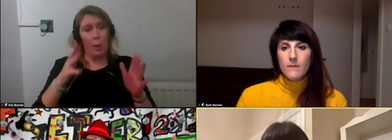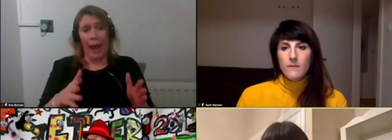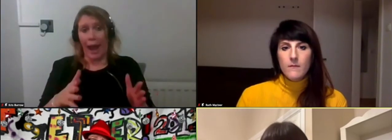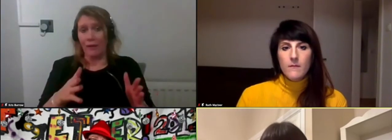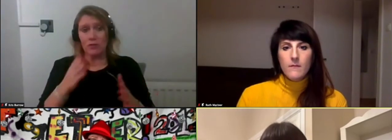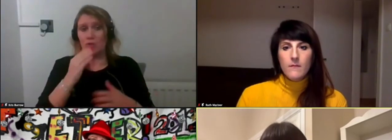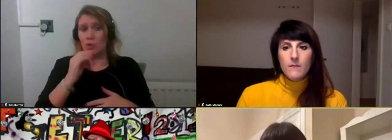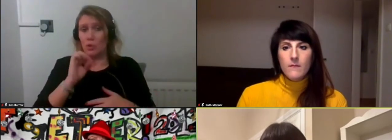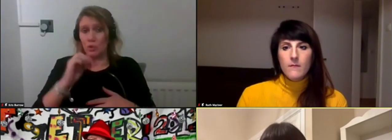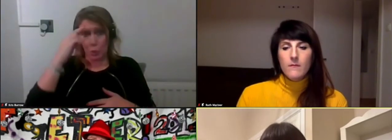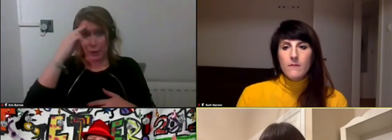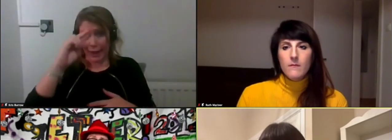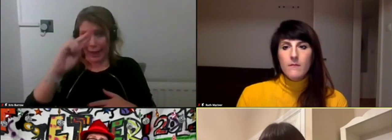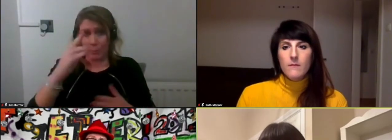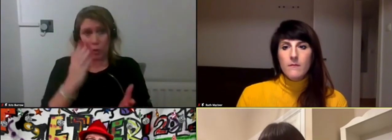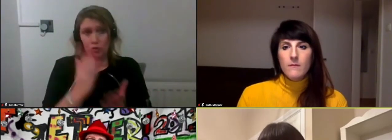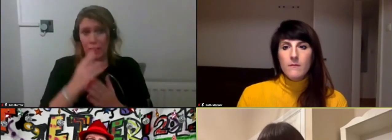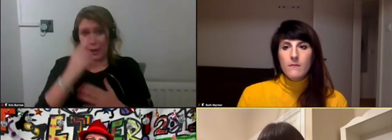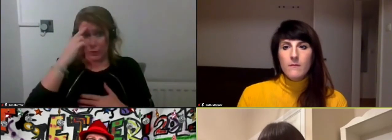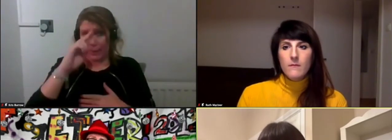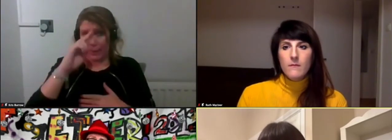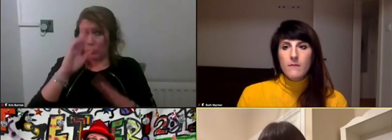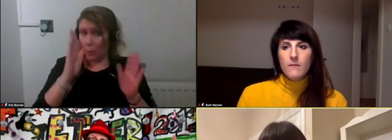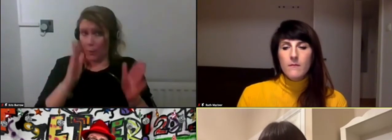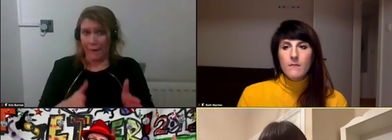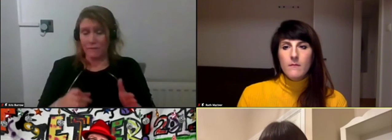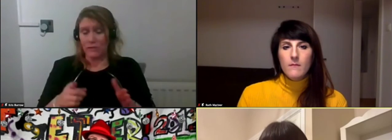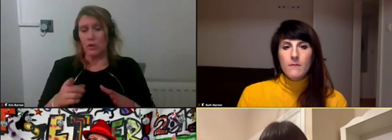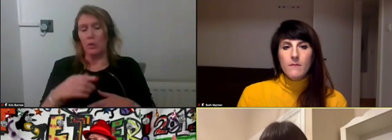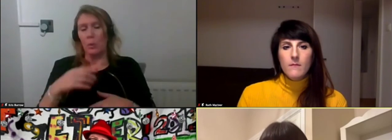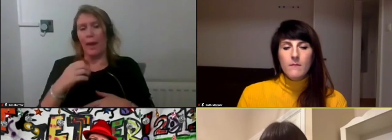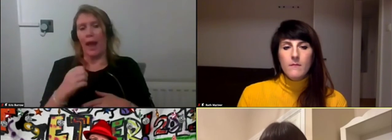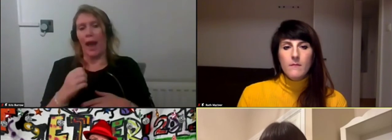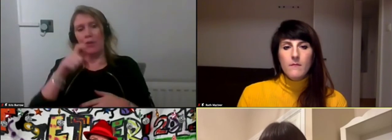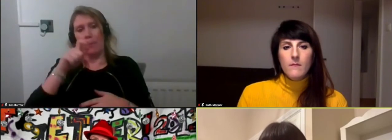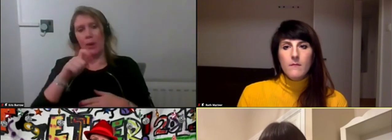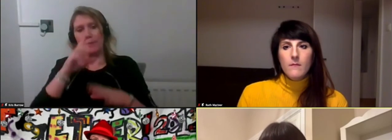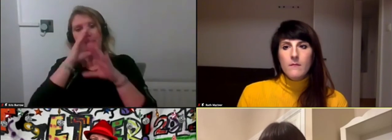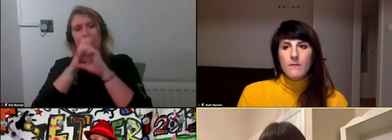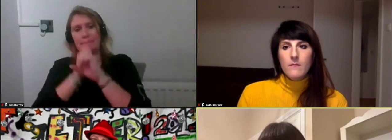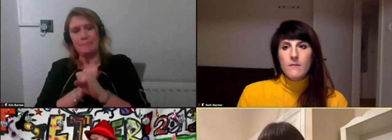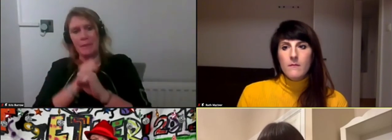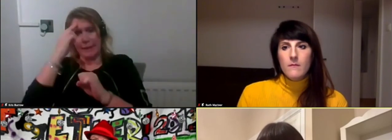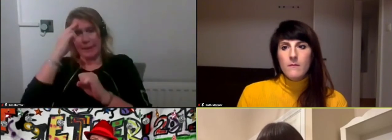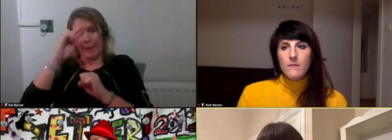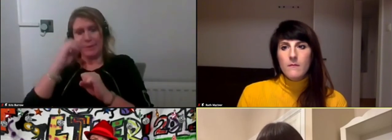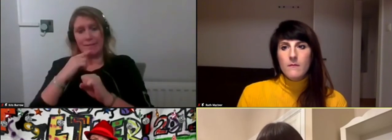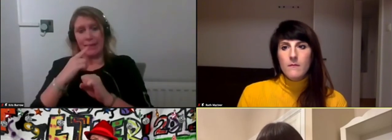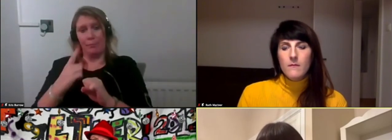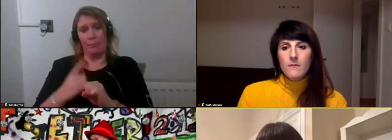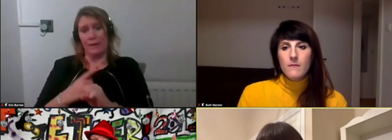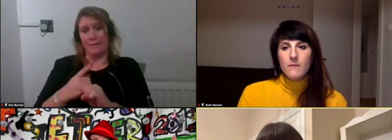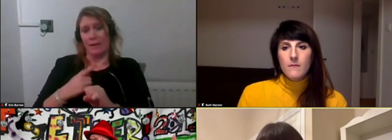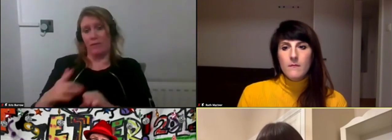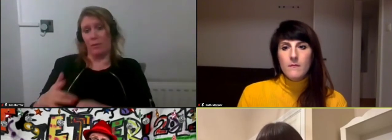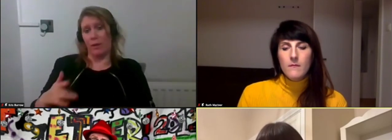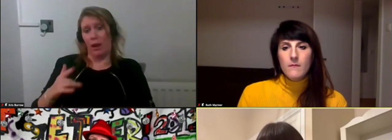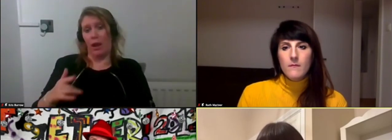need to give your real name to come on to the Zoom. They say, "I'm coming to this as a live concert promoter who likes